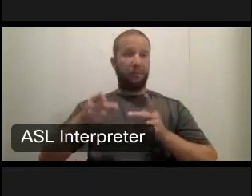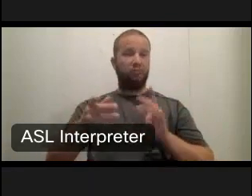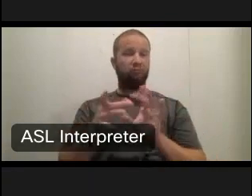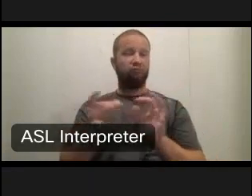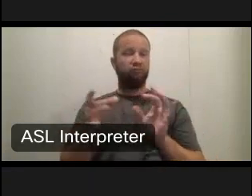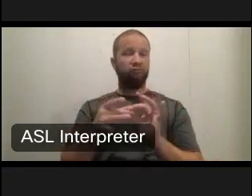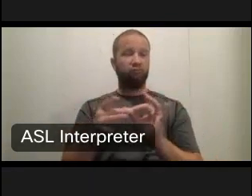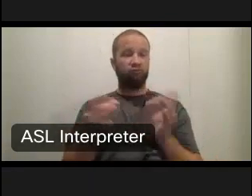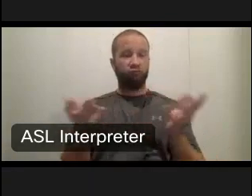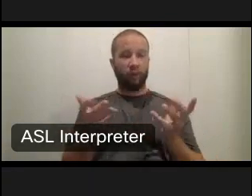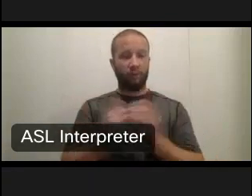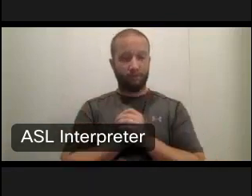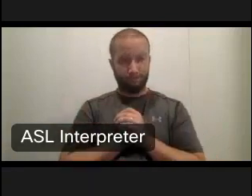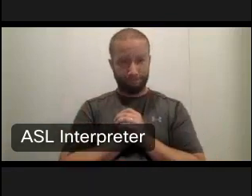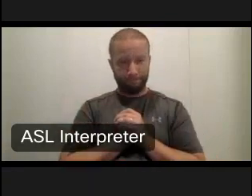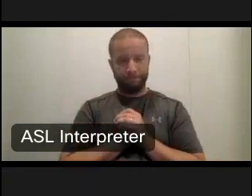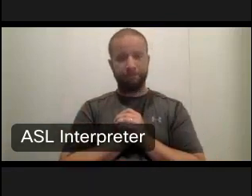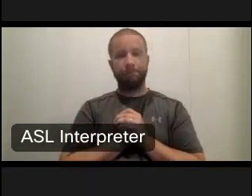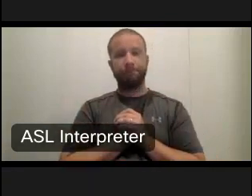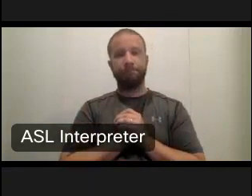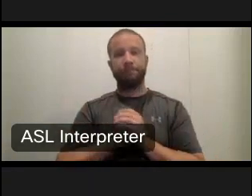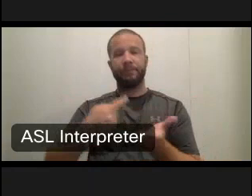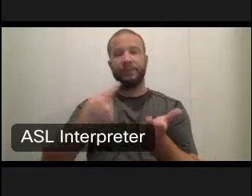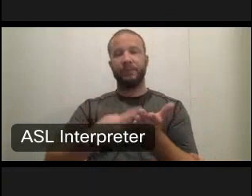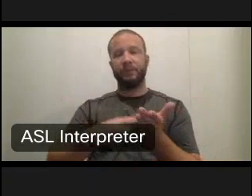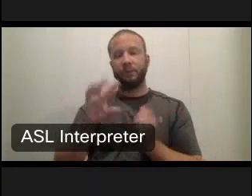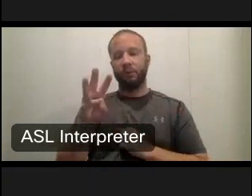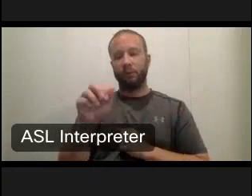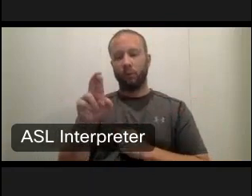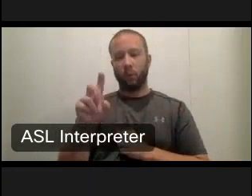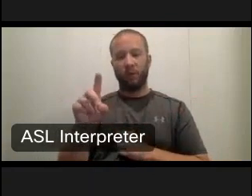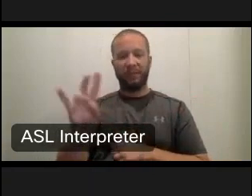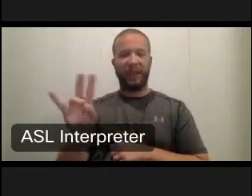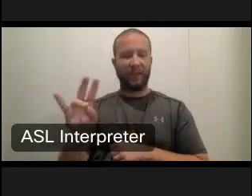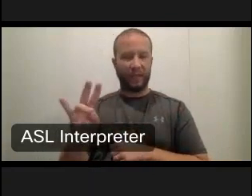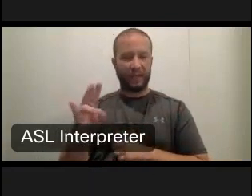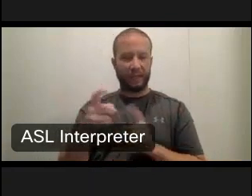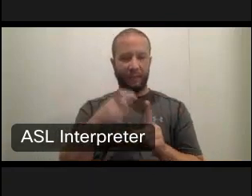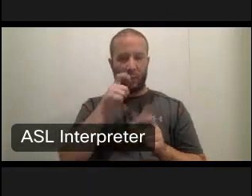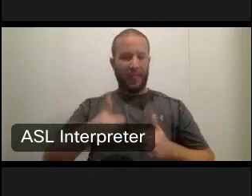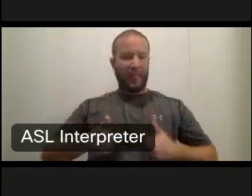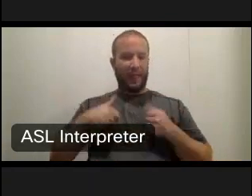um undertook specifically for the new Ward 7 route came from residents from Ward 7 and Ward 8